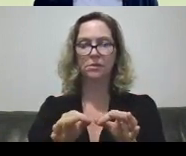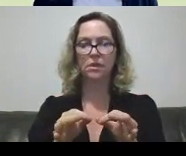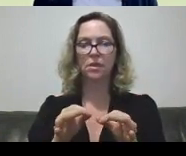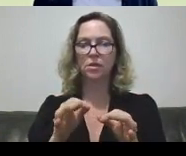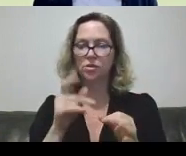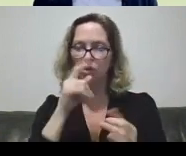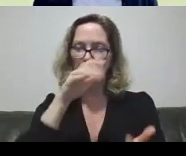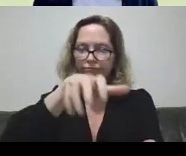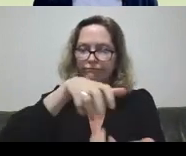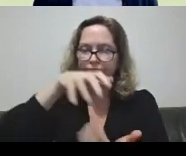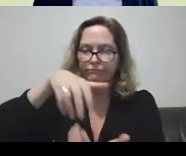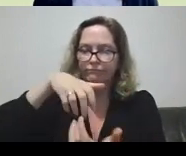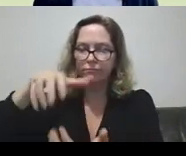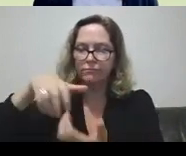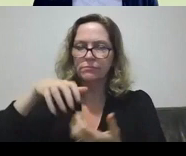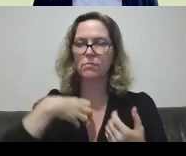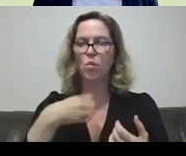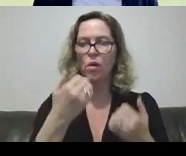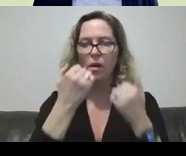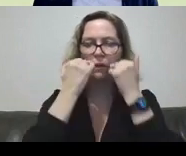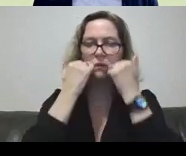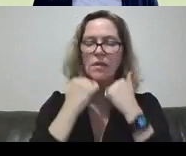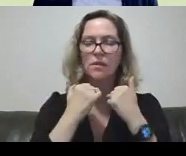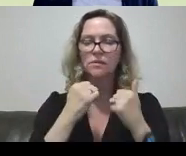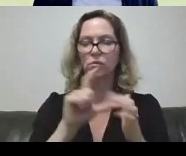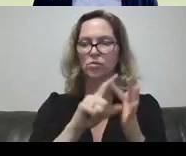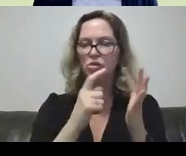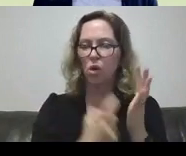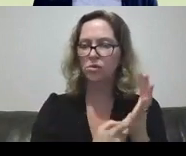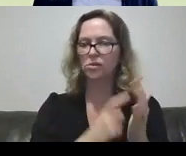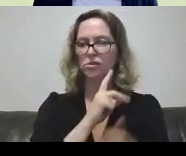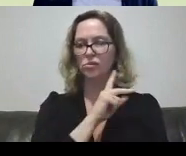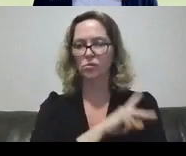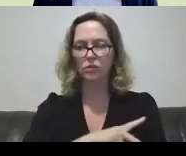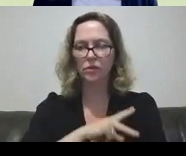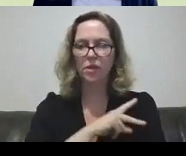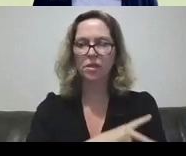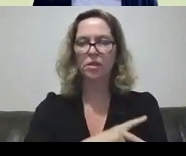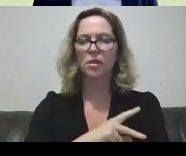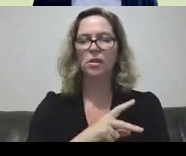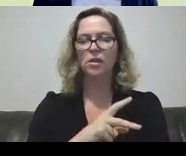evidence. Ensure you receive documentation of any agreements as we said made in the